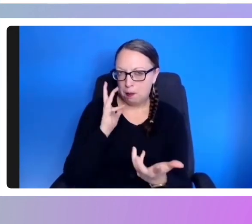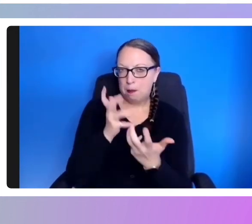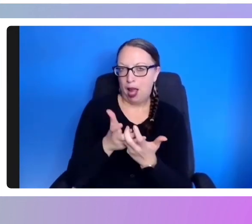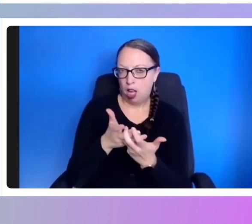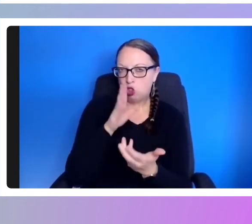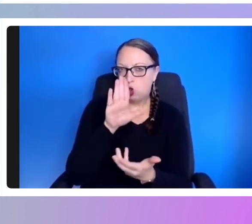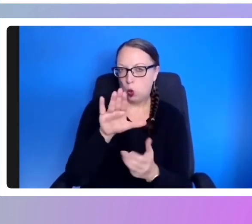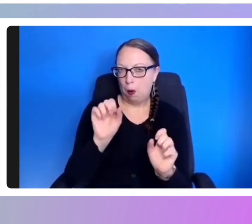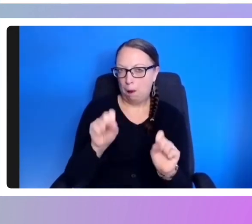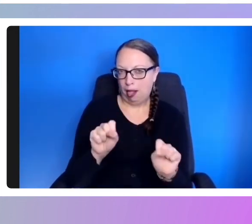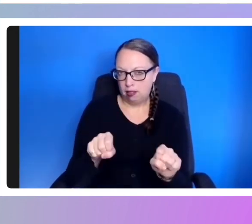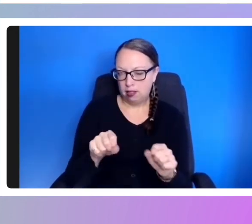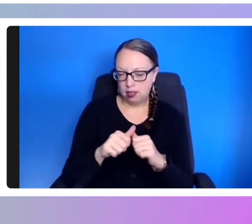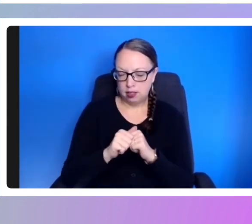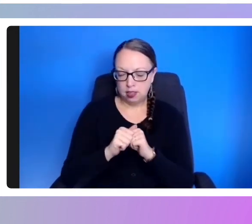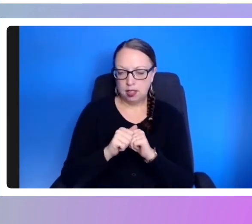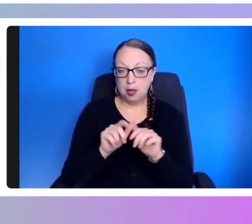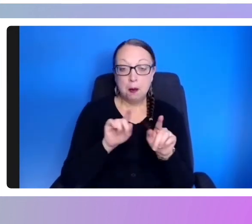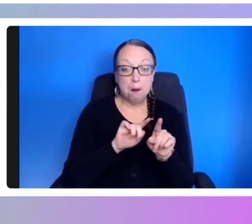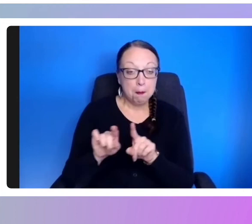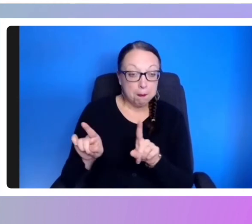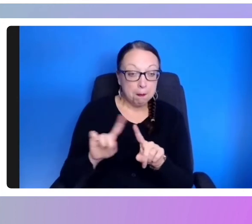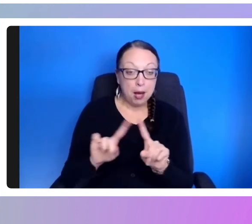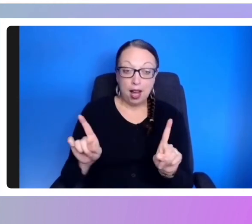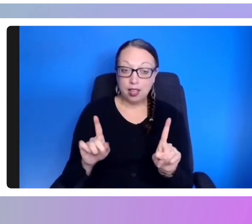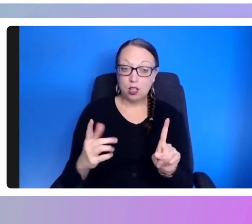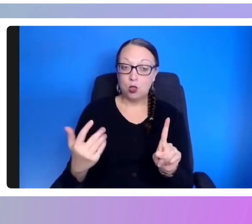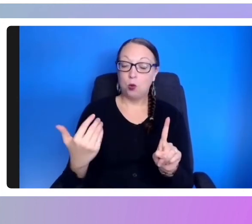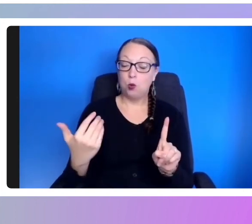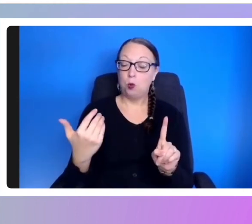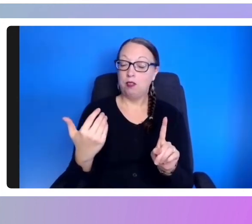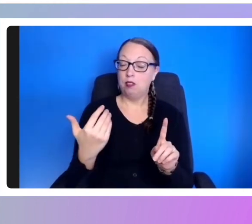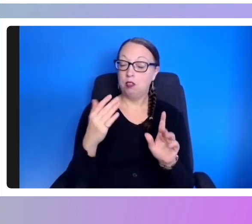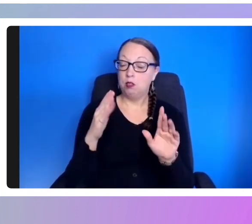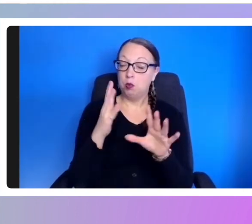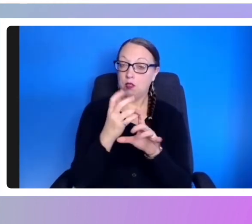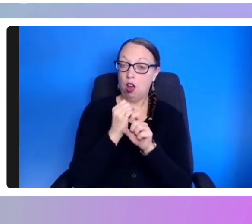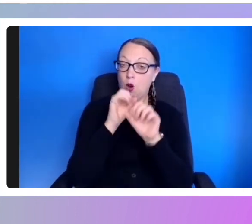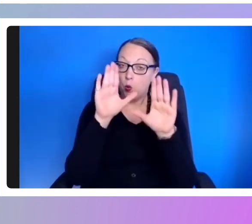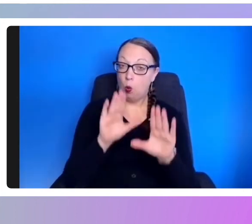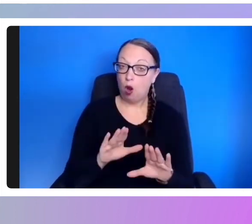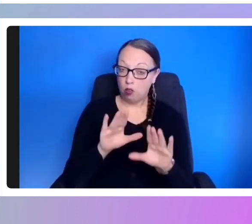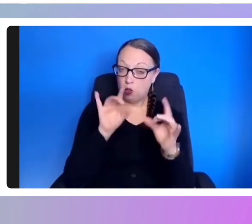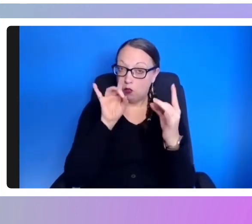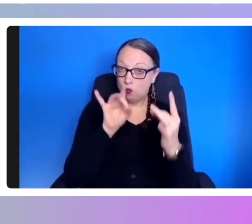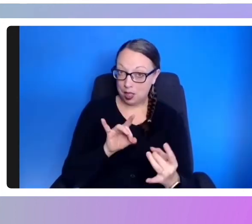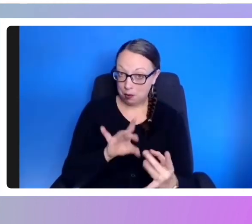However, we have really got great feedback from our assistive technology users with non-functional prototypes